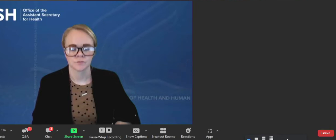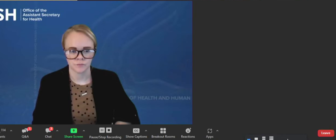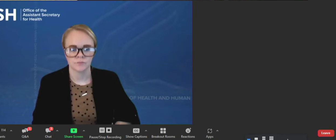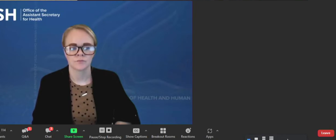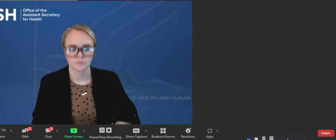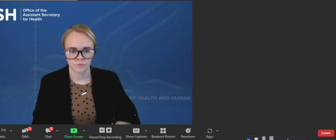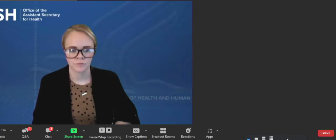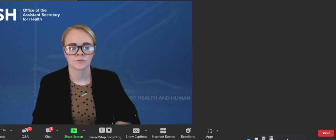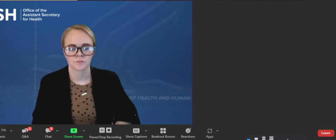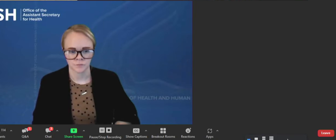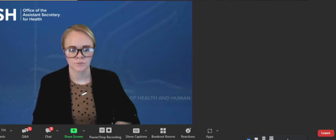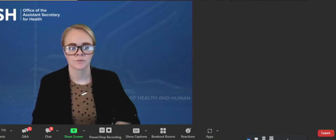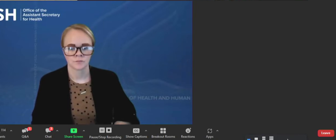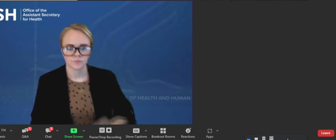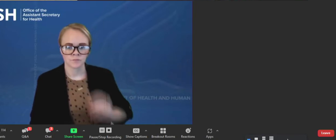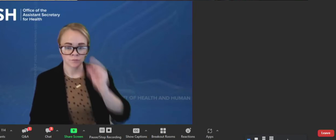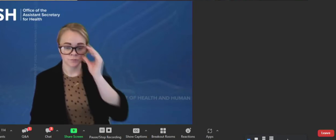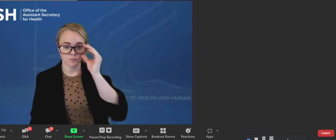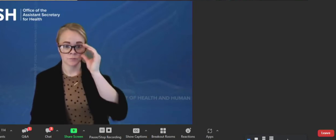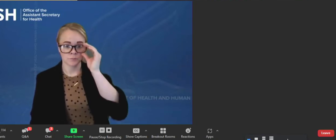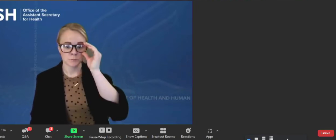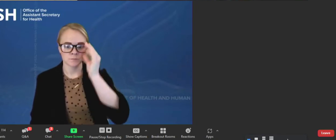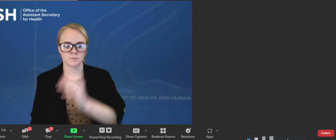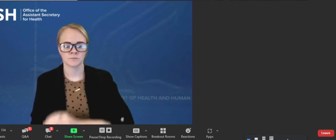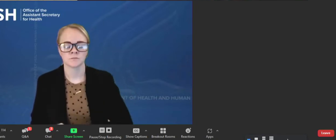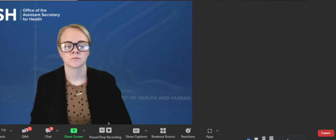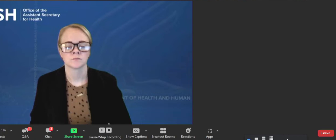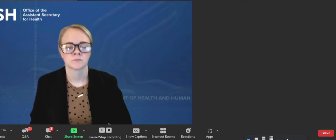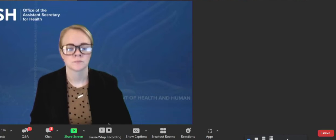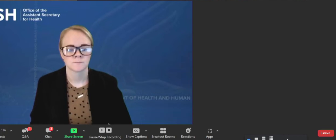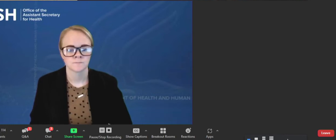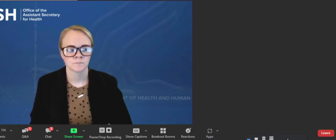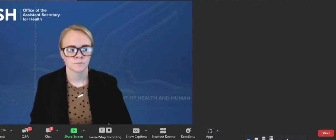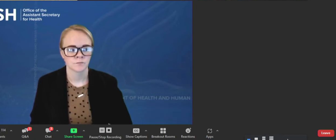andmay not may be suspicious or may be uninformed.